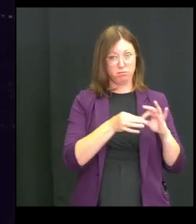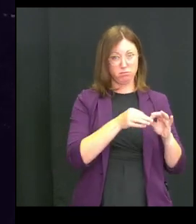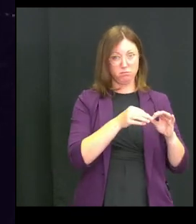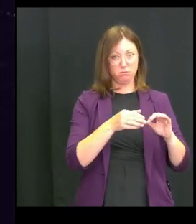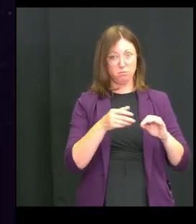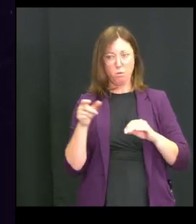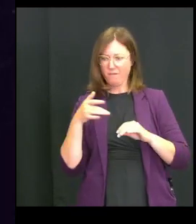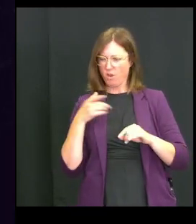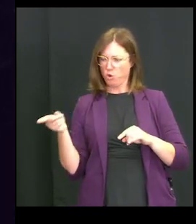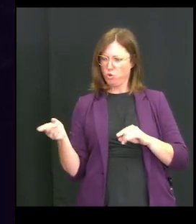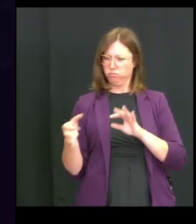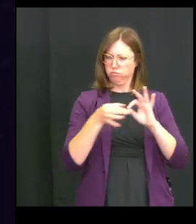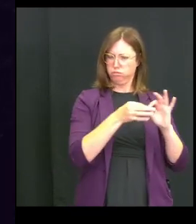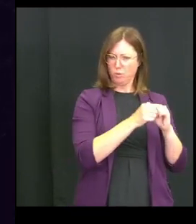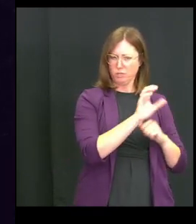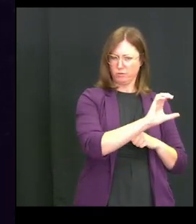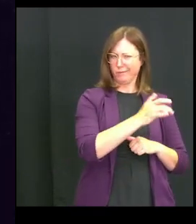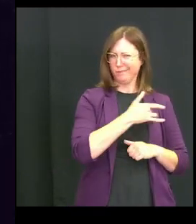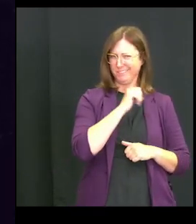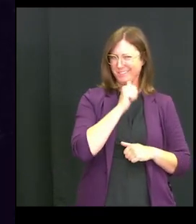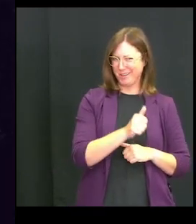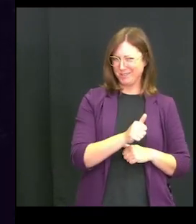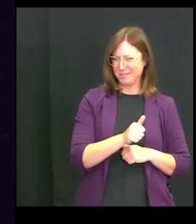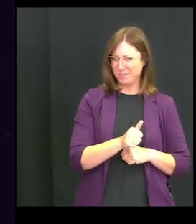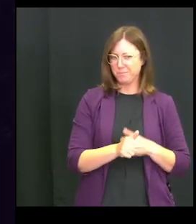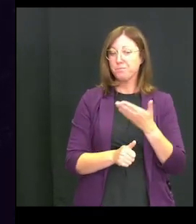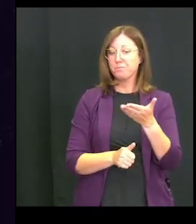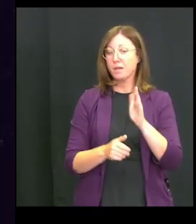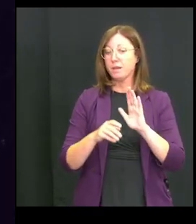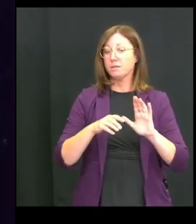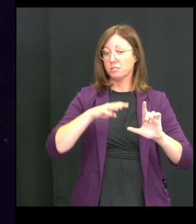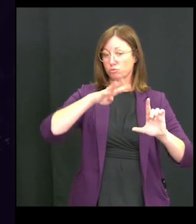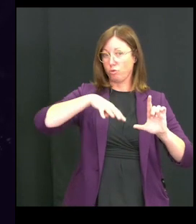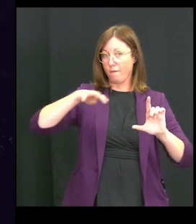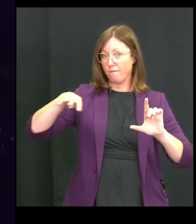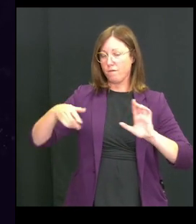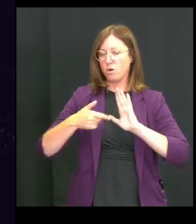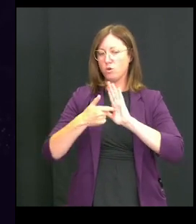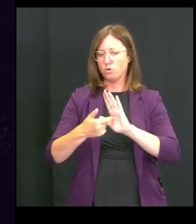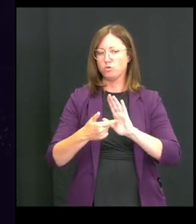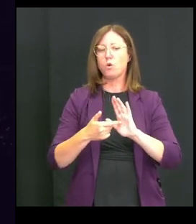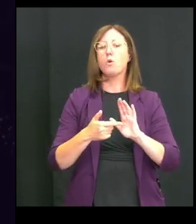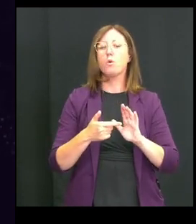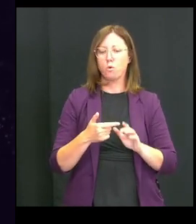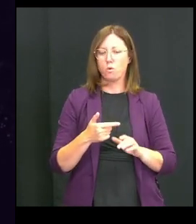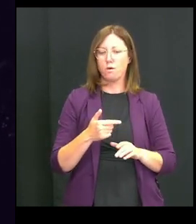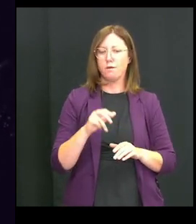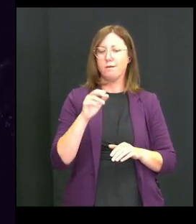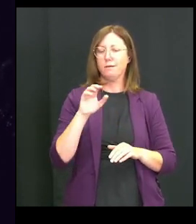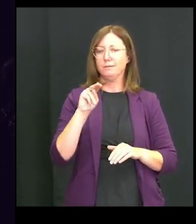The graph I'm going to show you here is going to tell us the net error in people's evaluations.